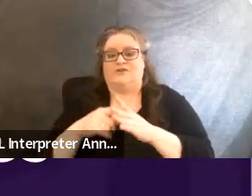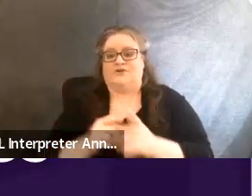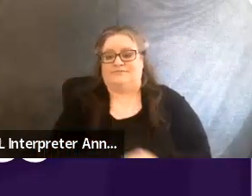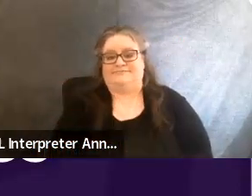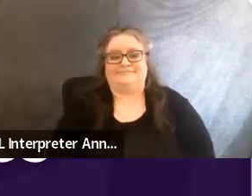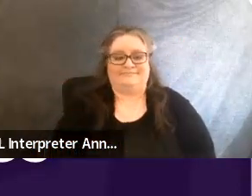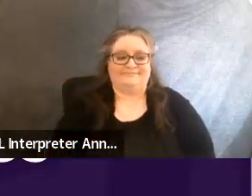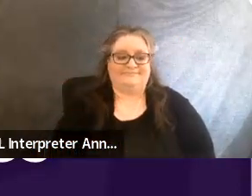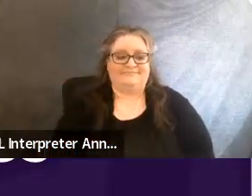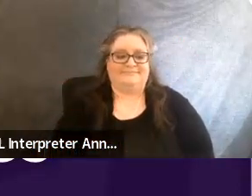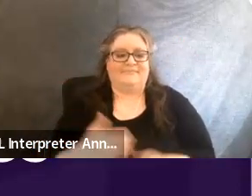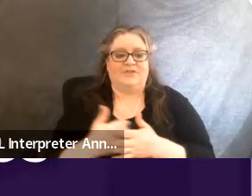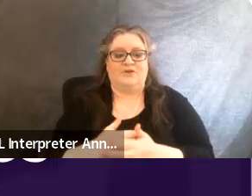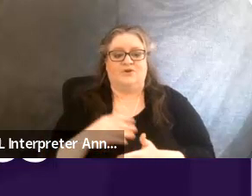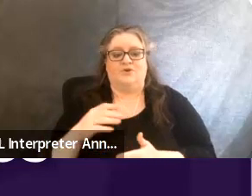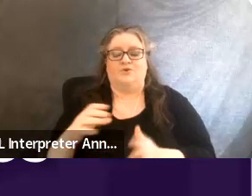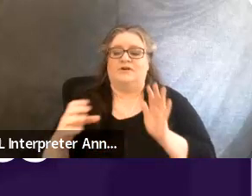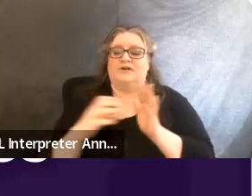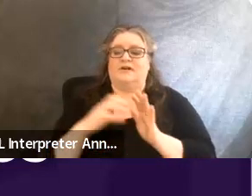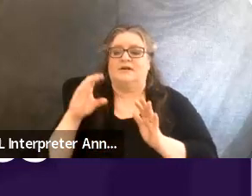The new block editor is also an improvement